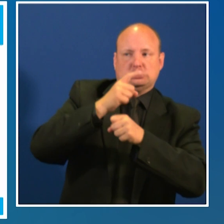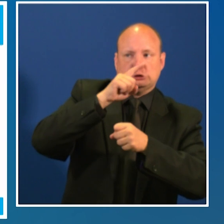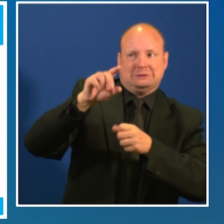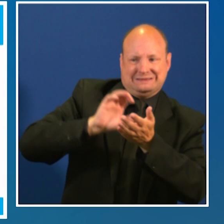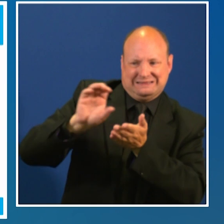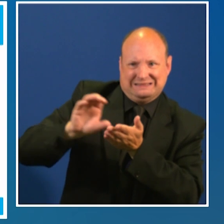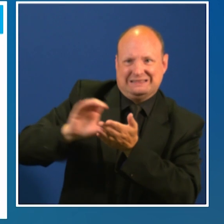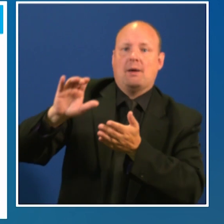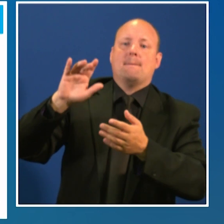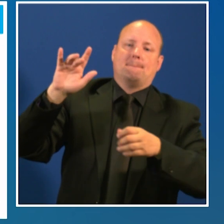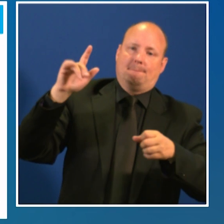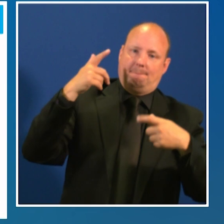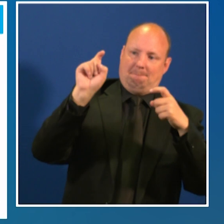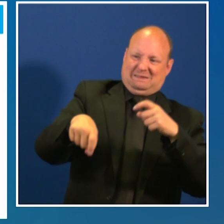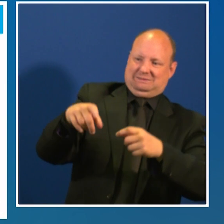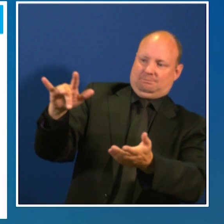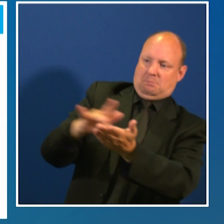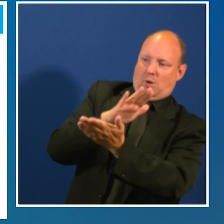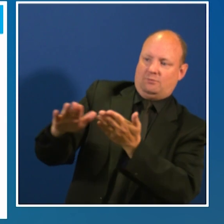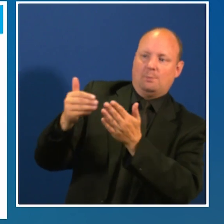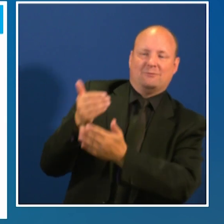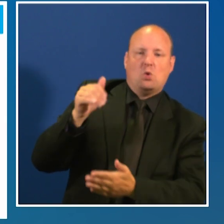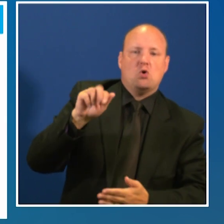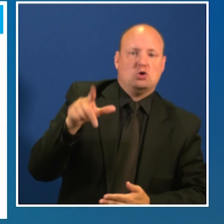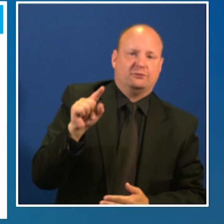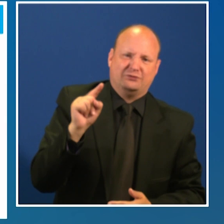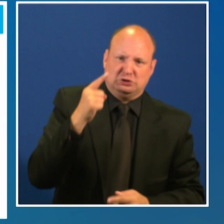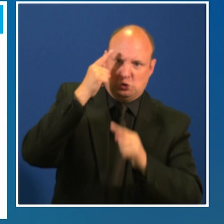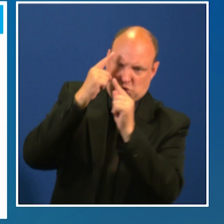landlords to raise rents unless they are specifically prohibited